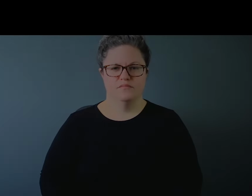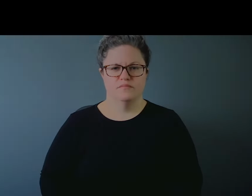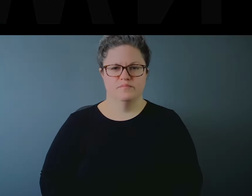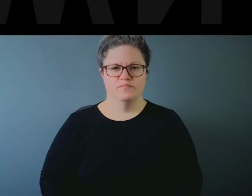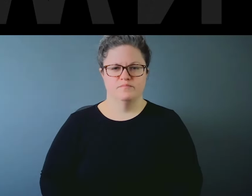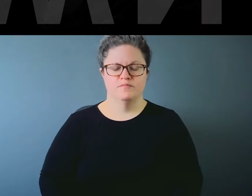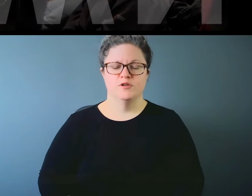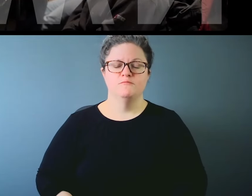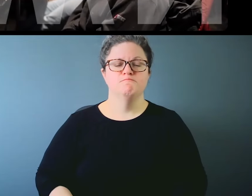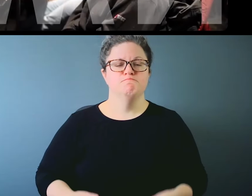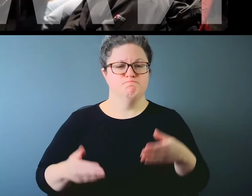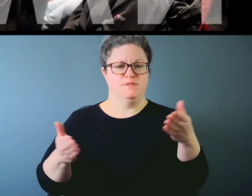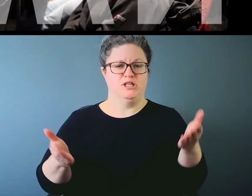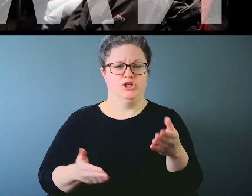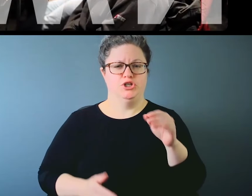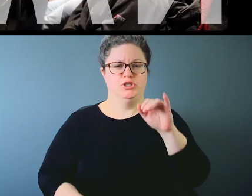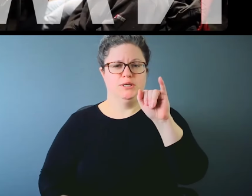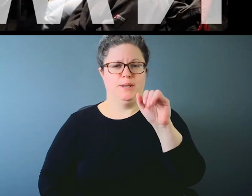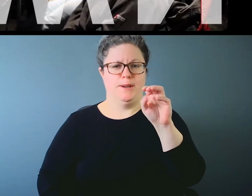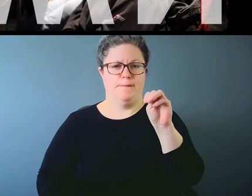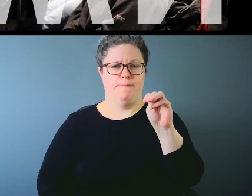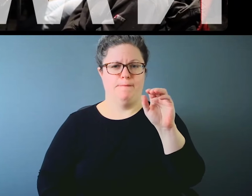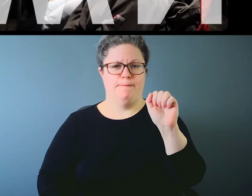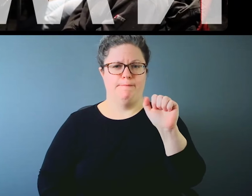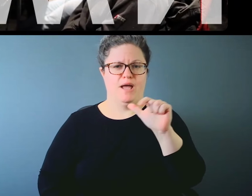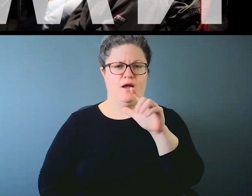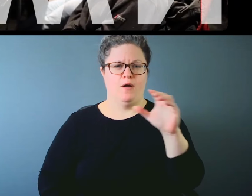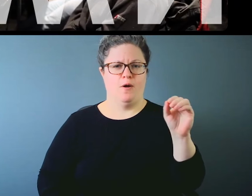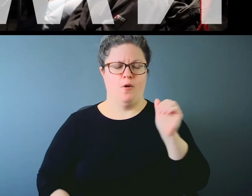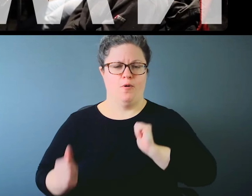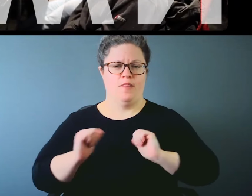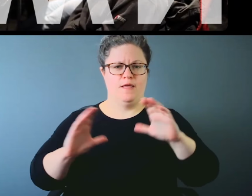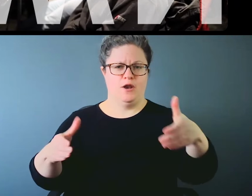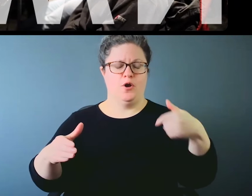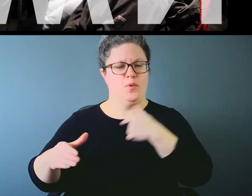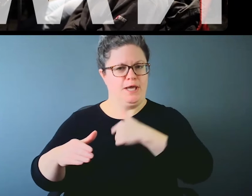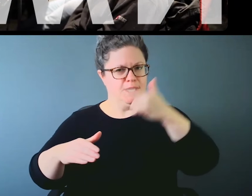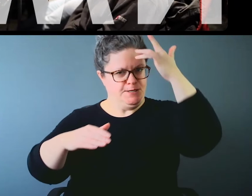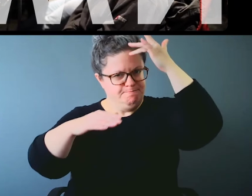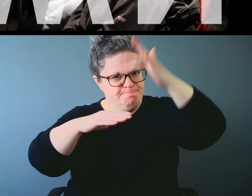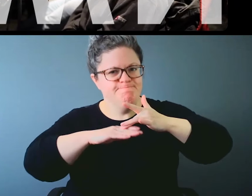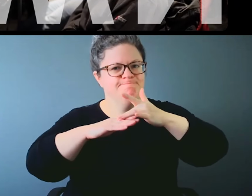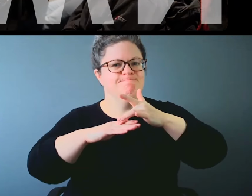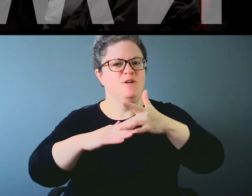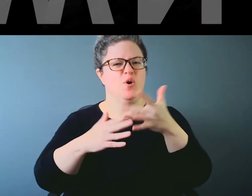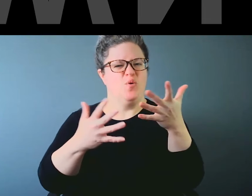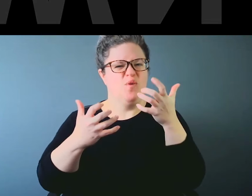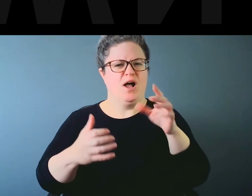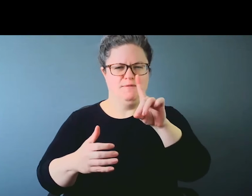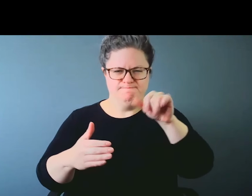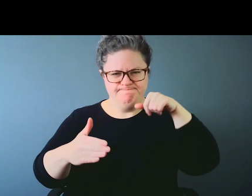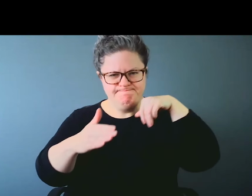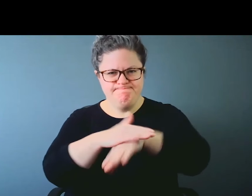One of the things that is central at Imago theatre is our obsession with accessibility and so we've